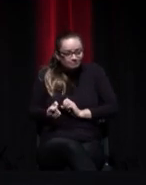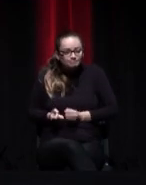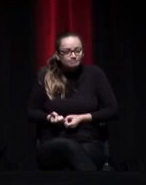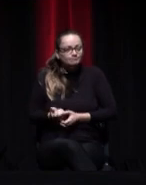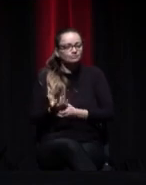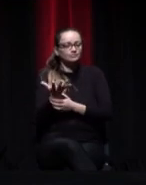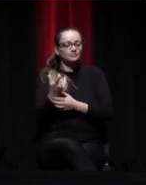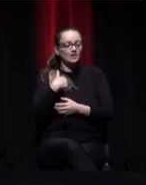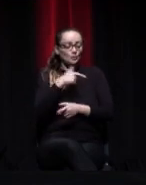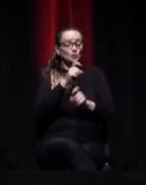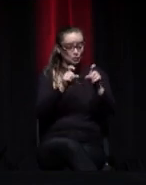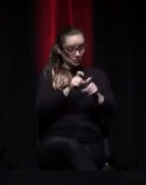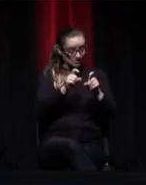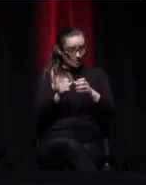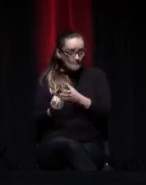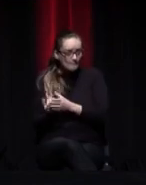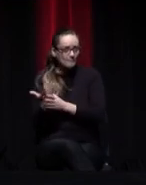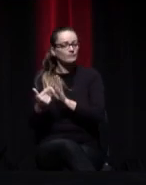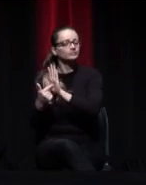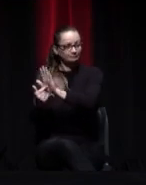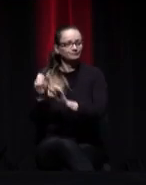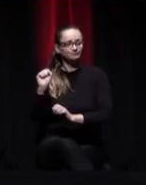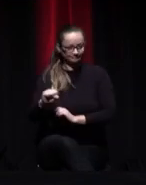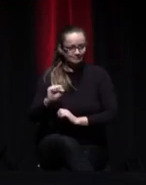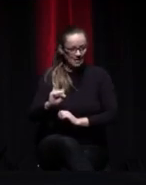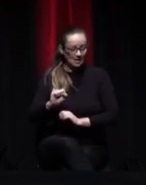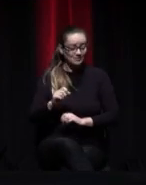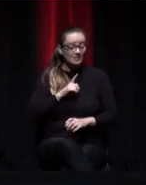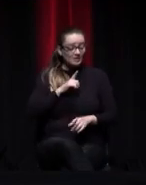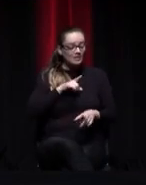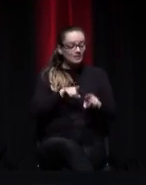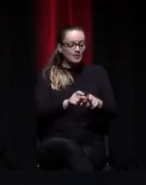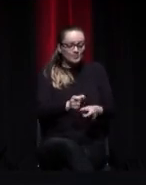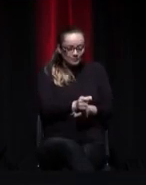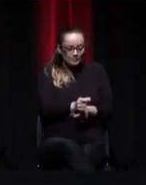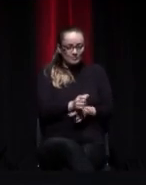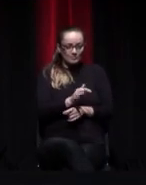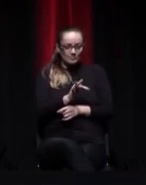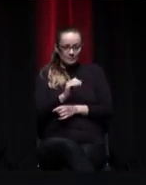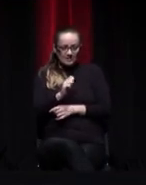Fascist minorities, but also ecological ones,